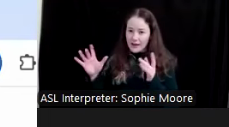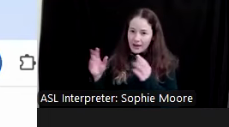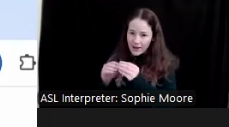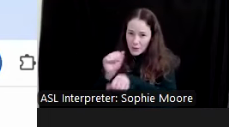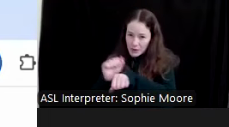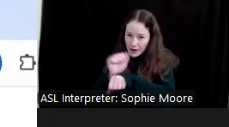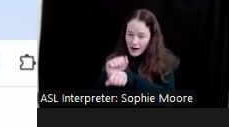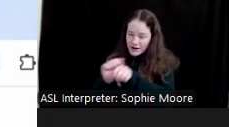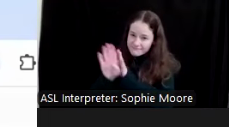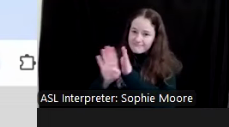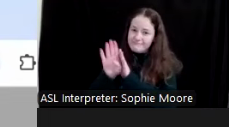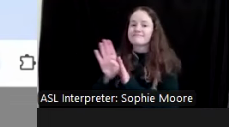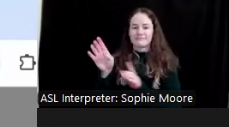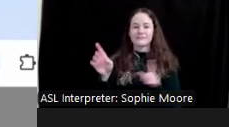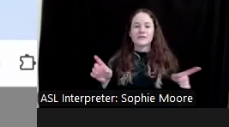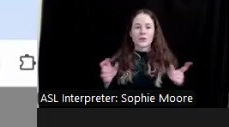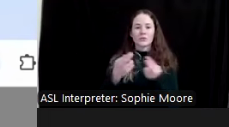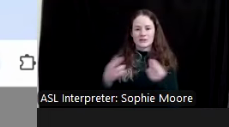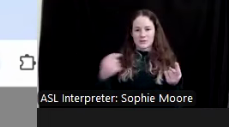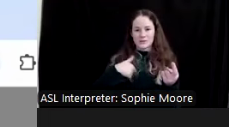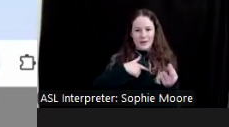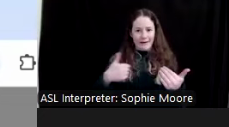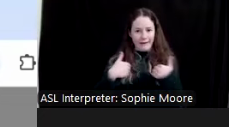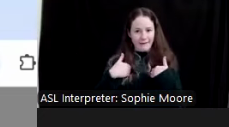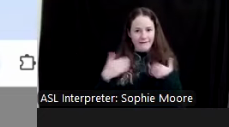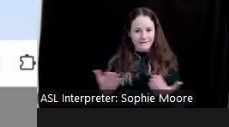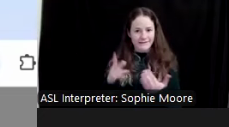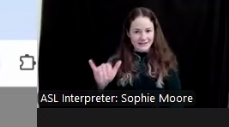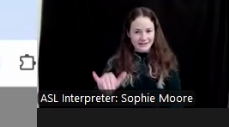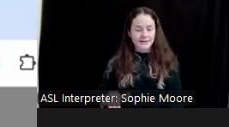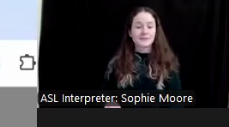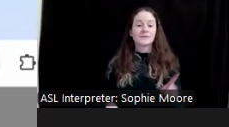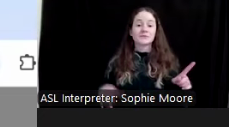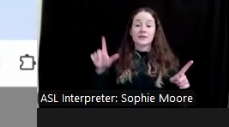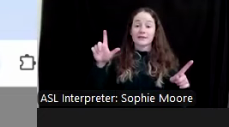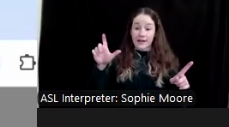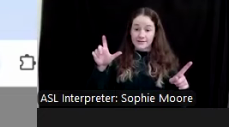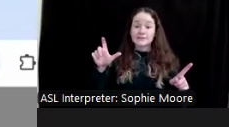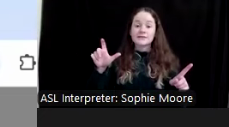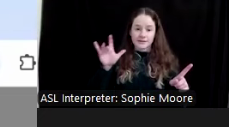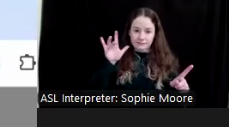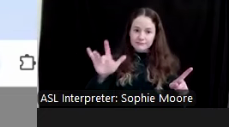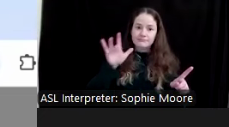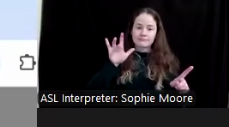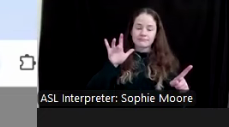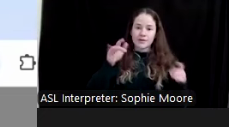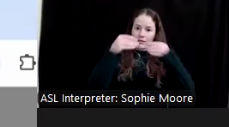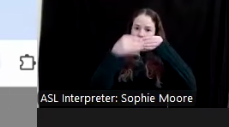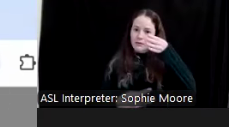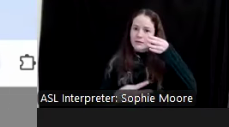Lexington area and you can see some of the different opportunities that are available here.